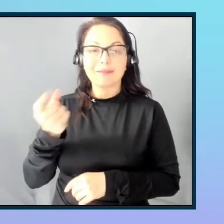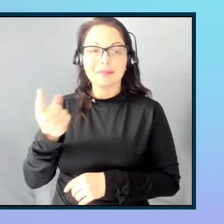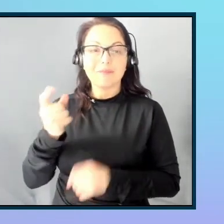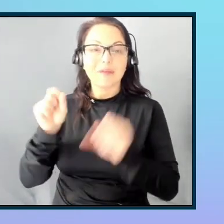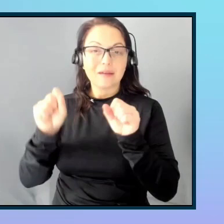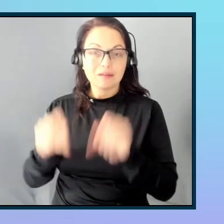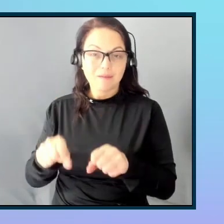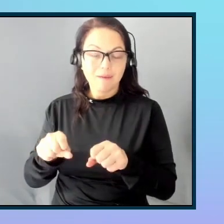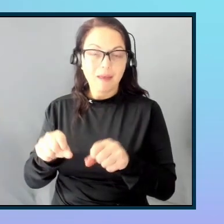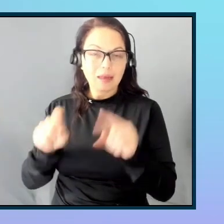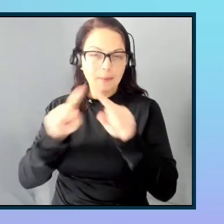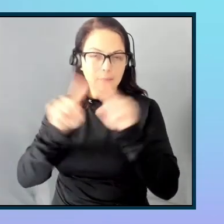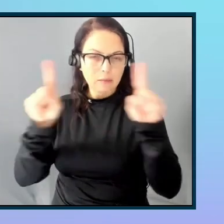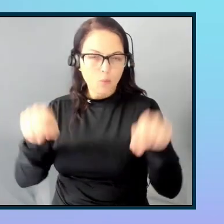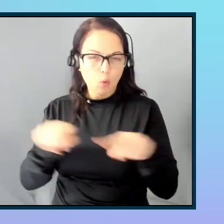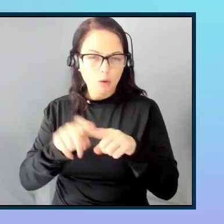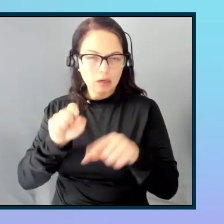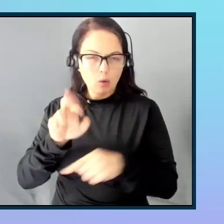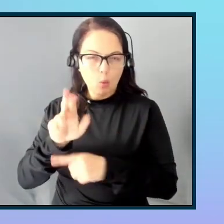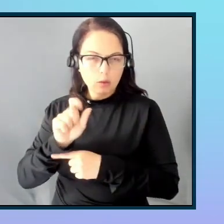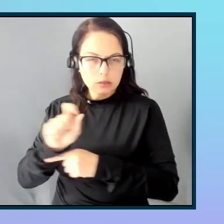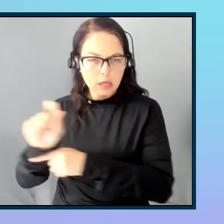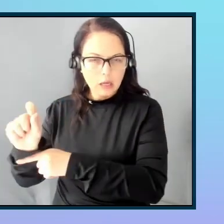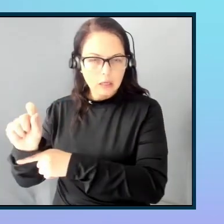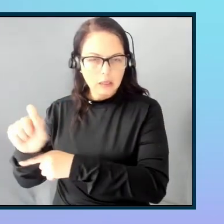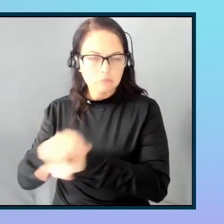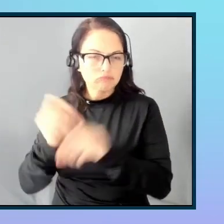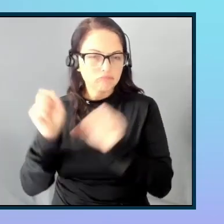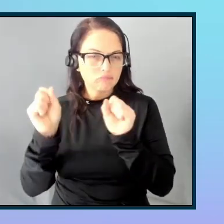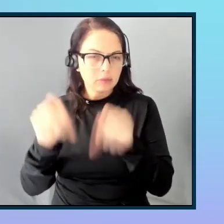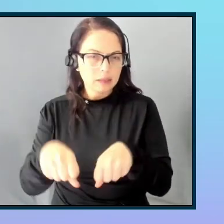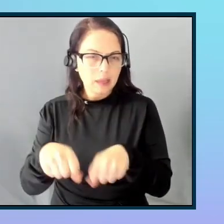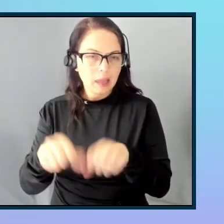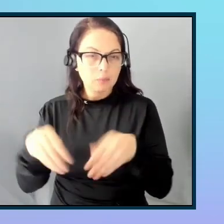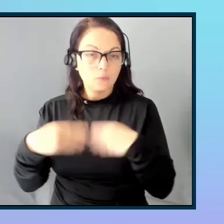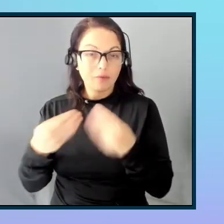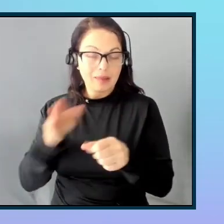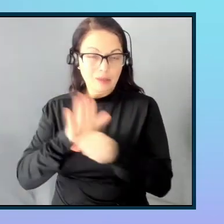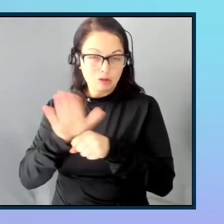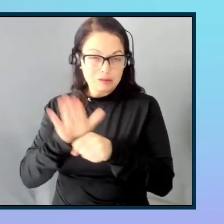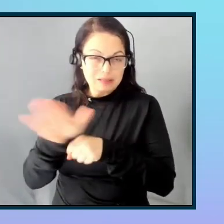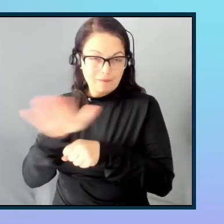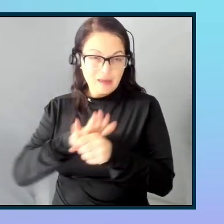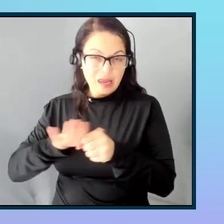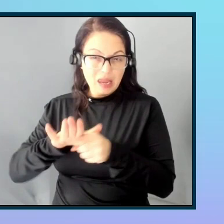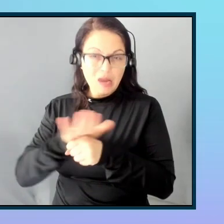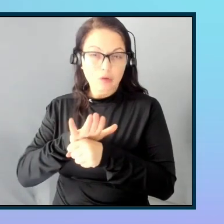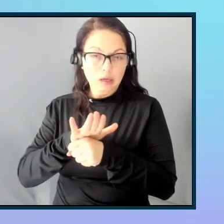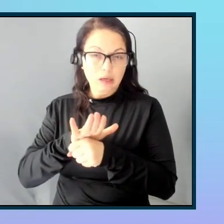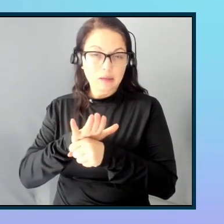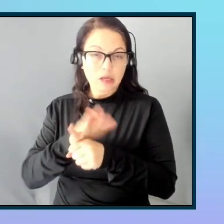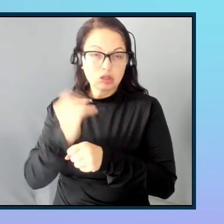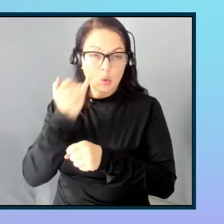They can be, provided there's enough area to them. So if you have a thick border